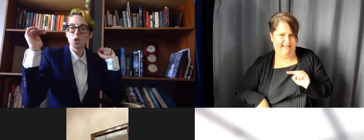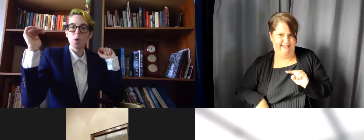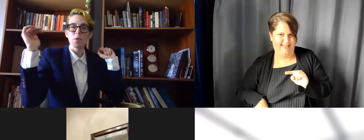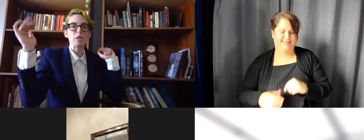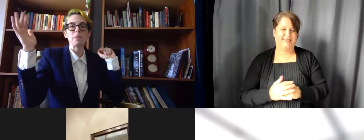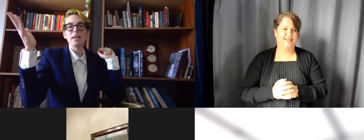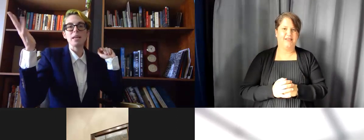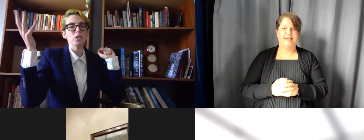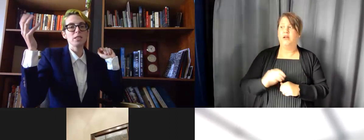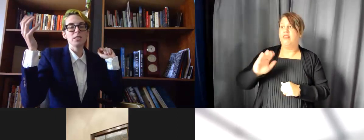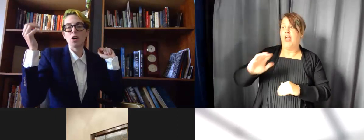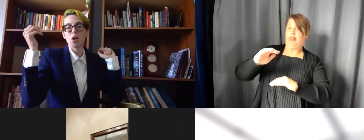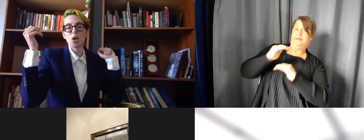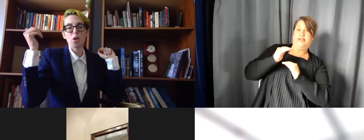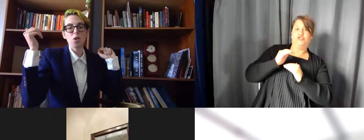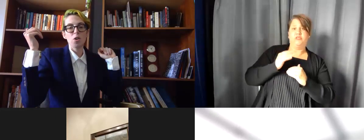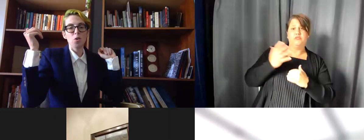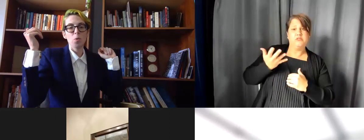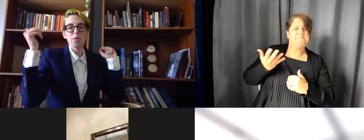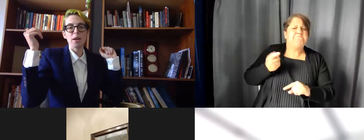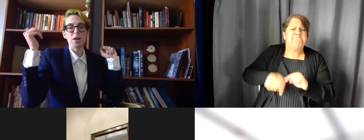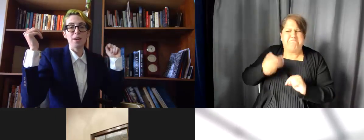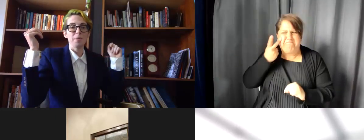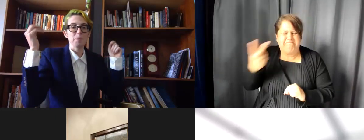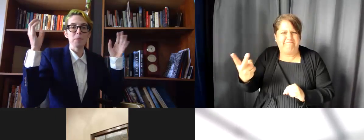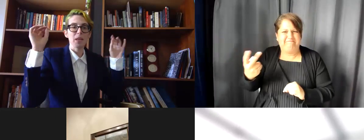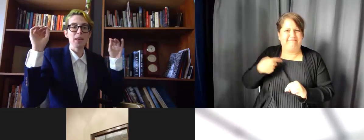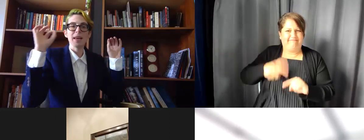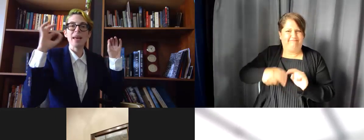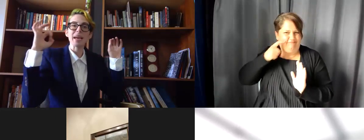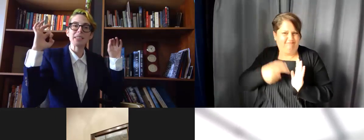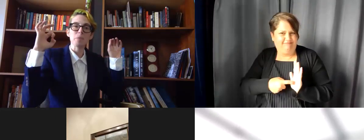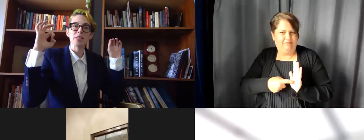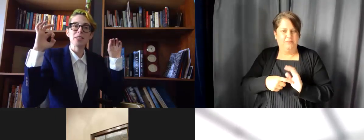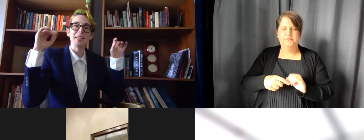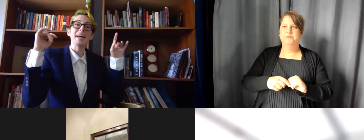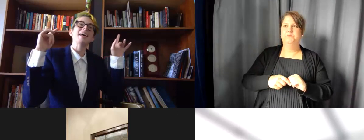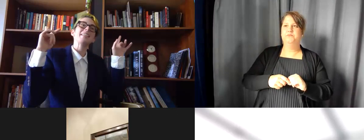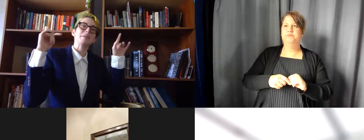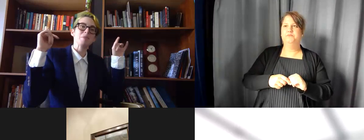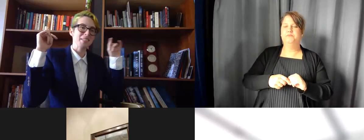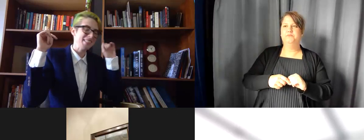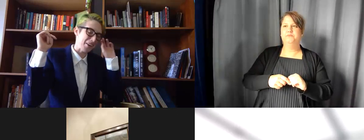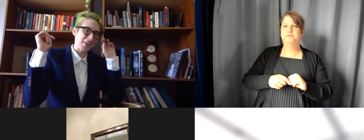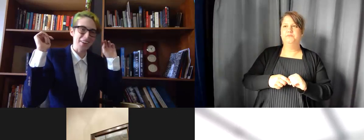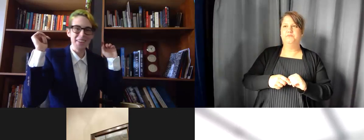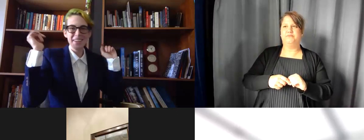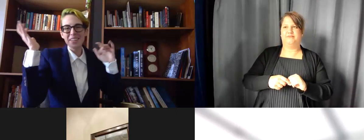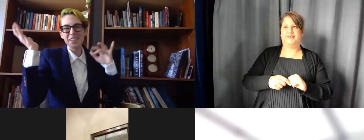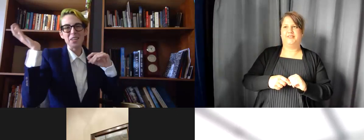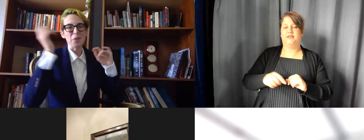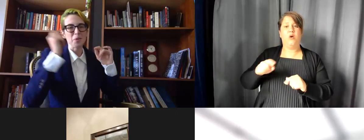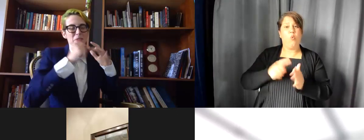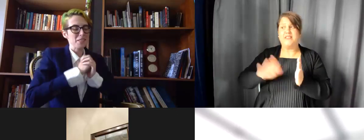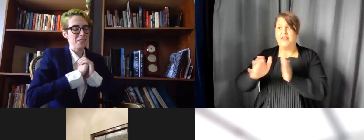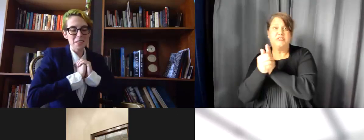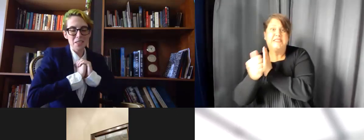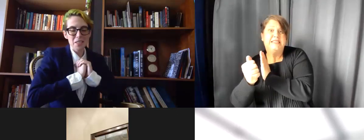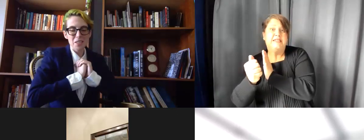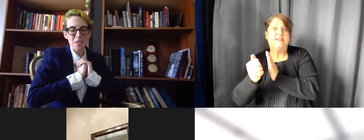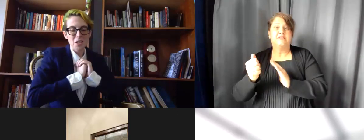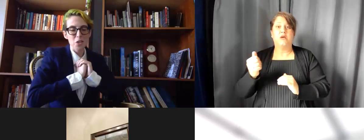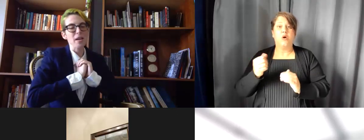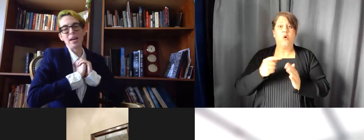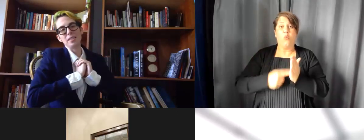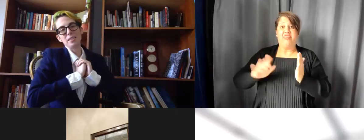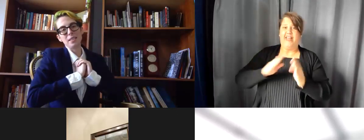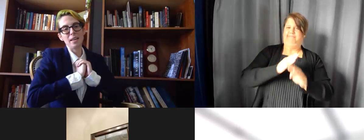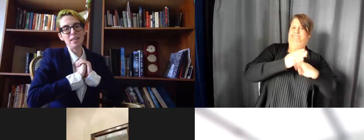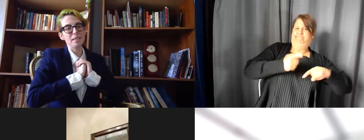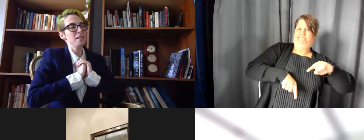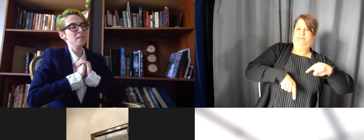Farrah Garland: what their limitations are, what they're exceptions and exceptions are, you know, just you can't, and